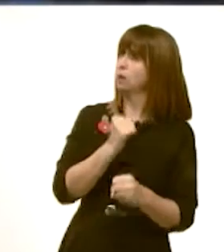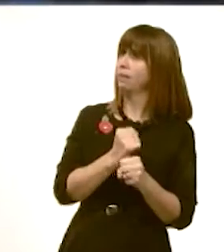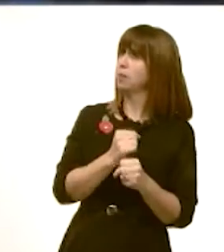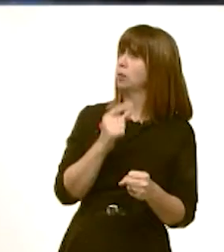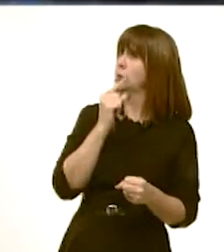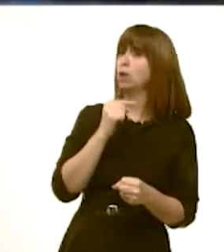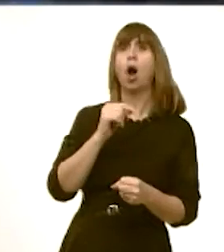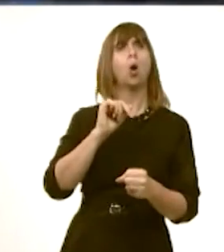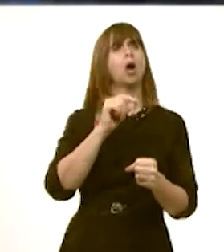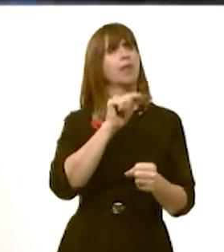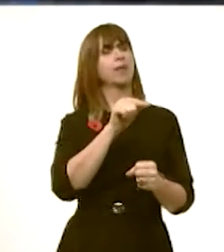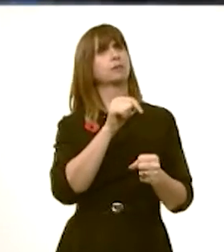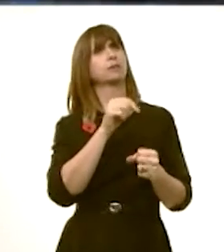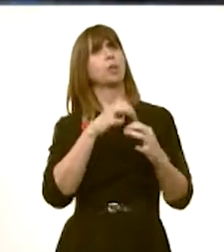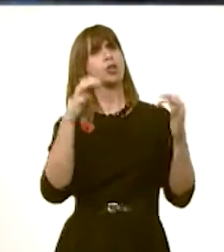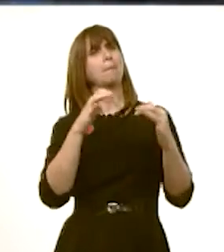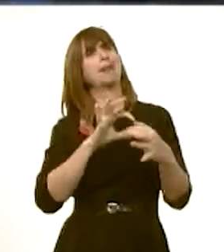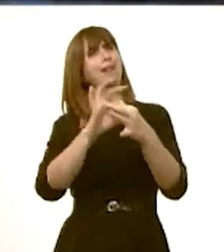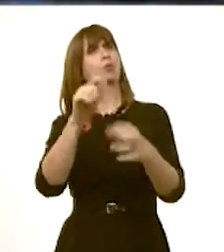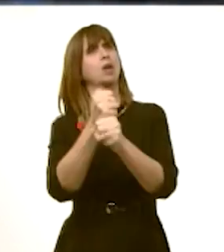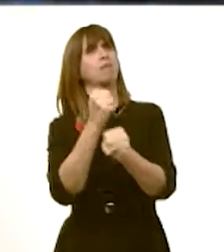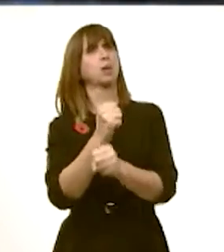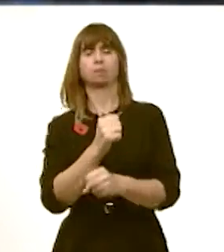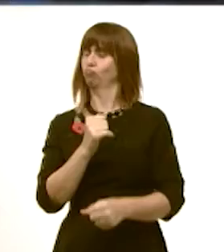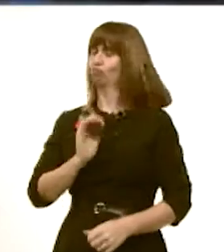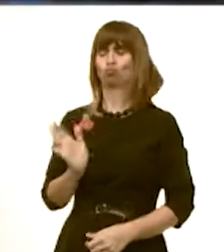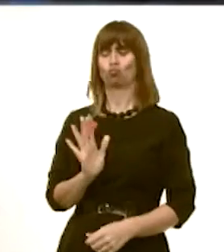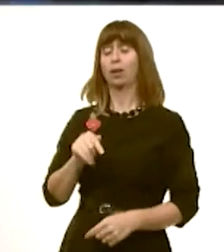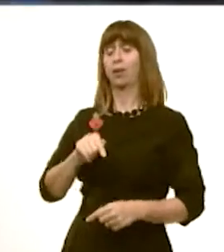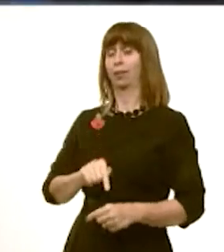ëWrongí, said the visitor tour manager, ëThis building belongs to you.í If this